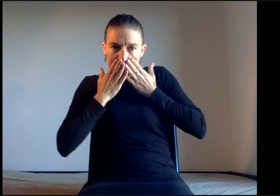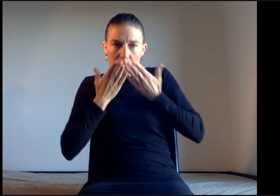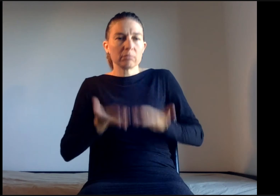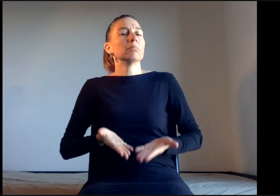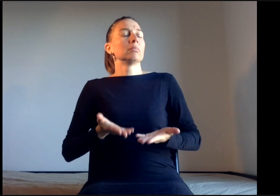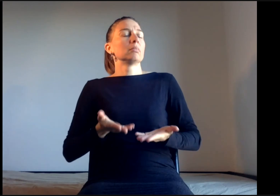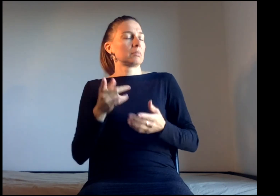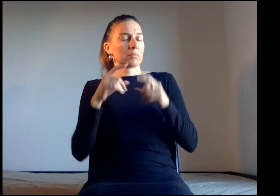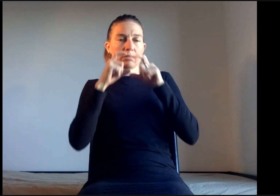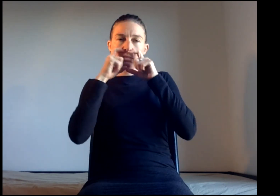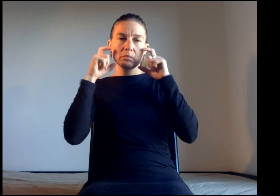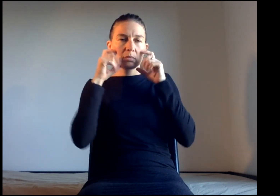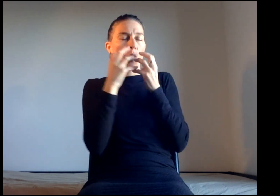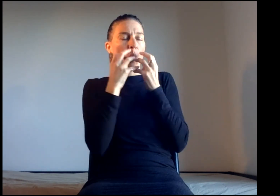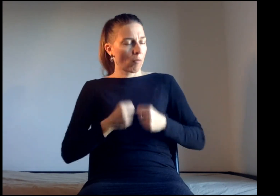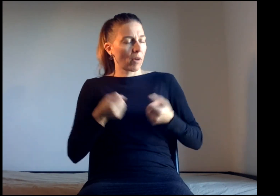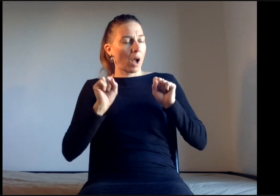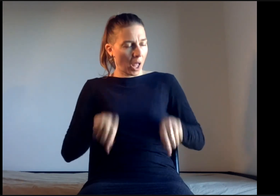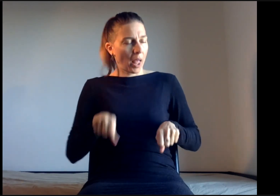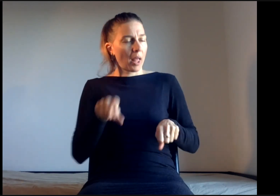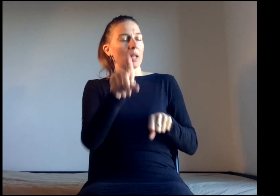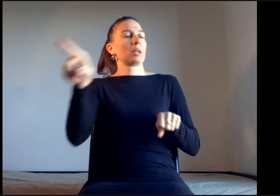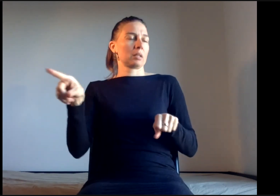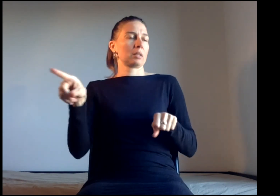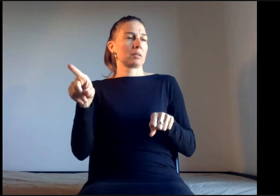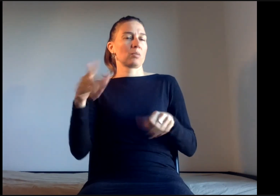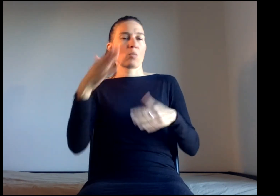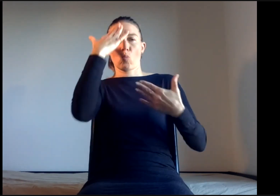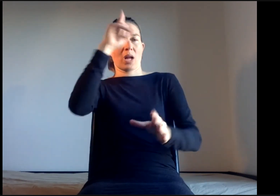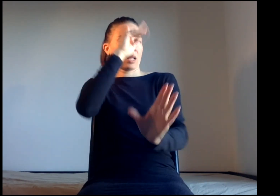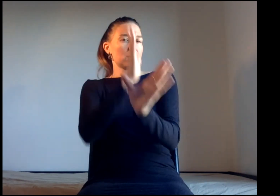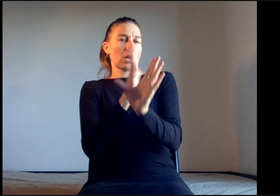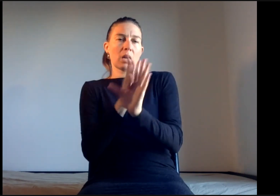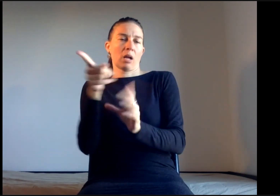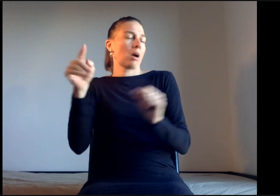But, still it means that people are basically locked up,